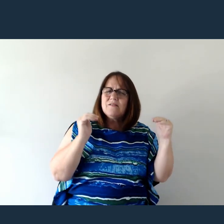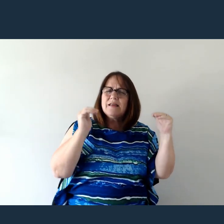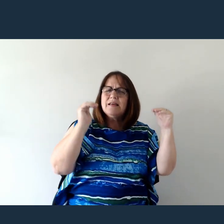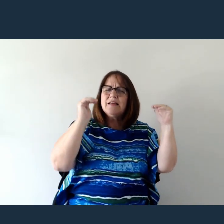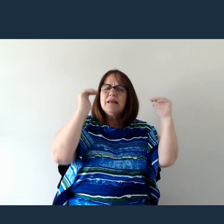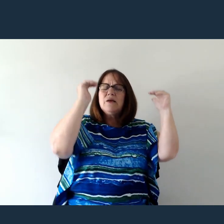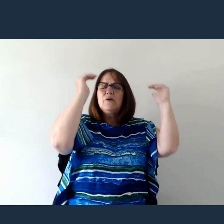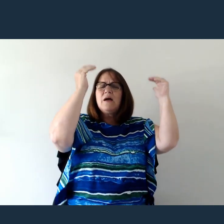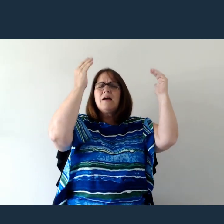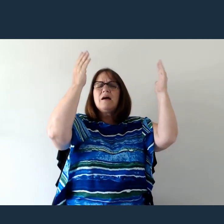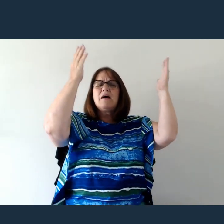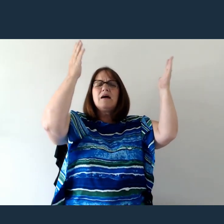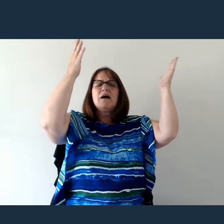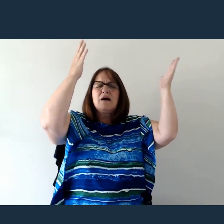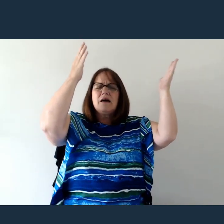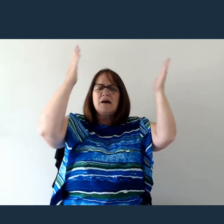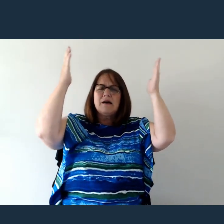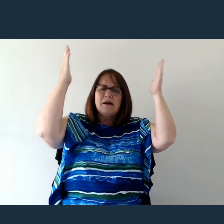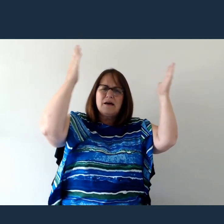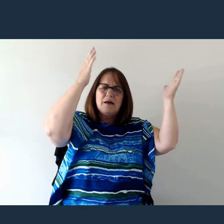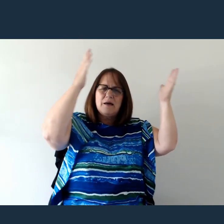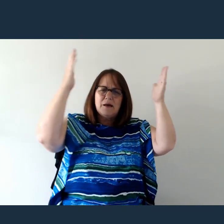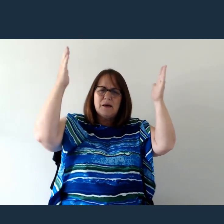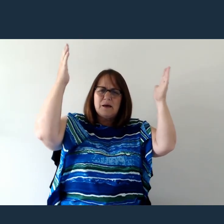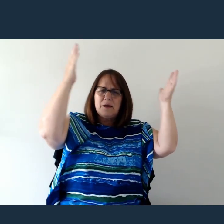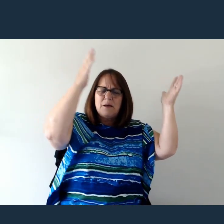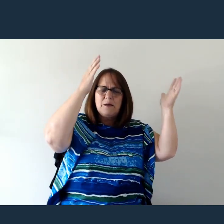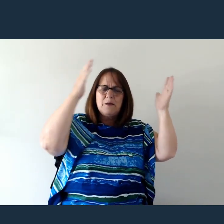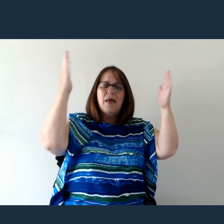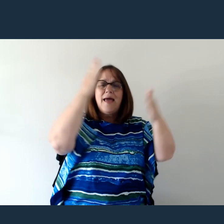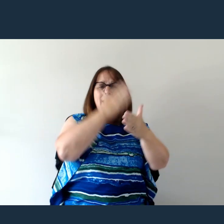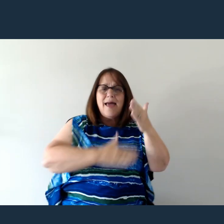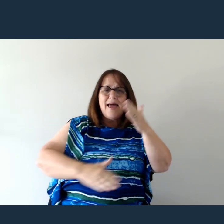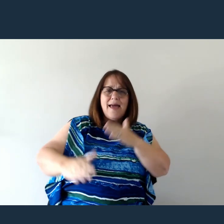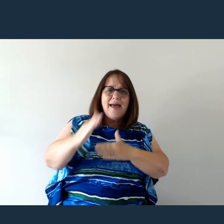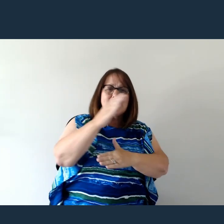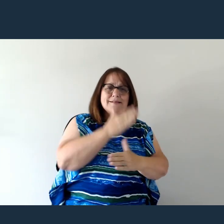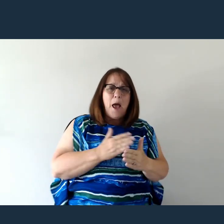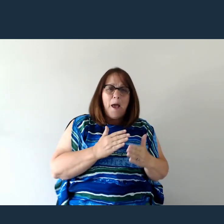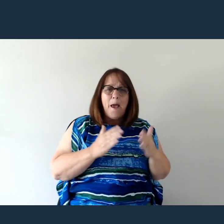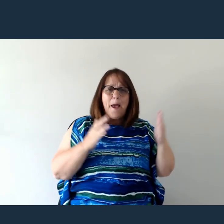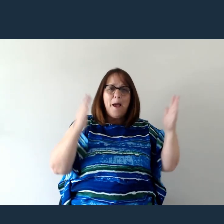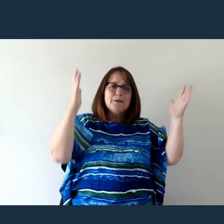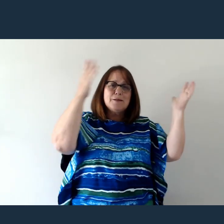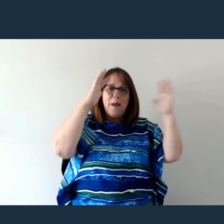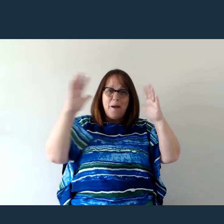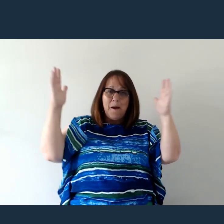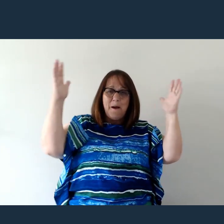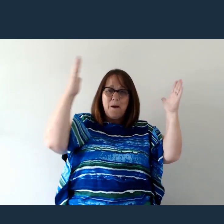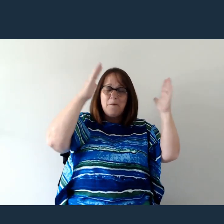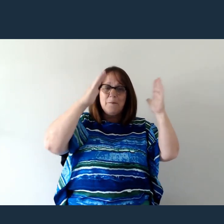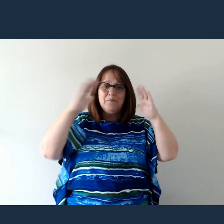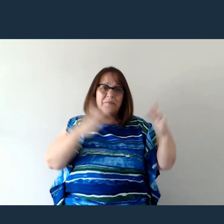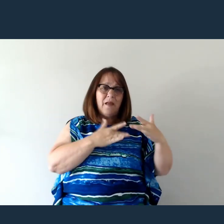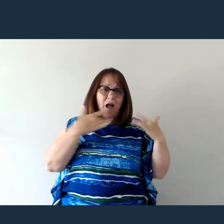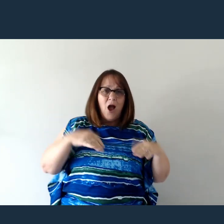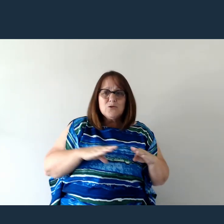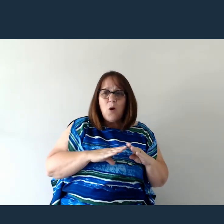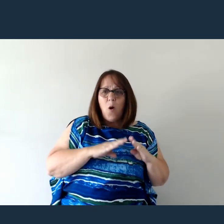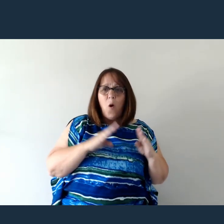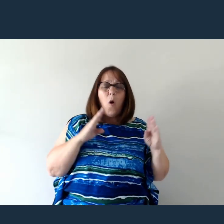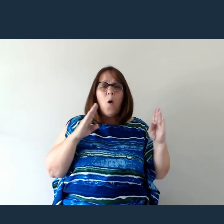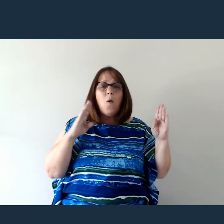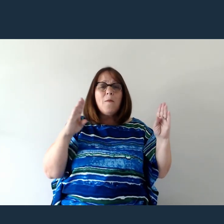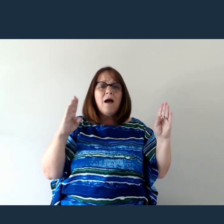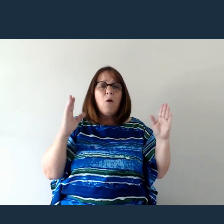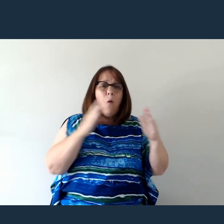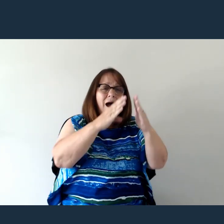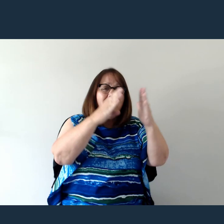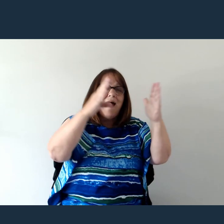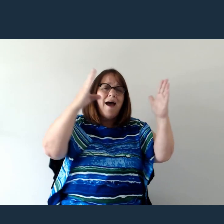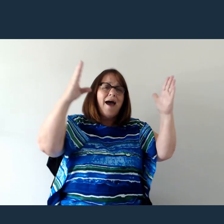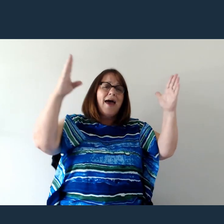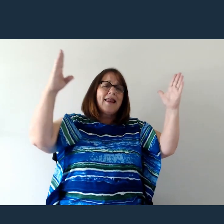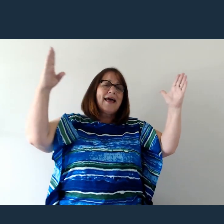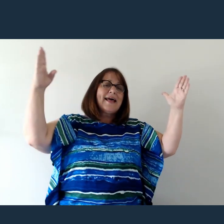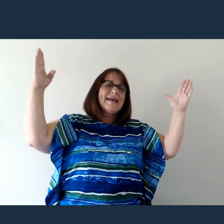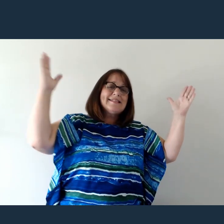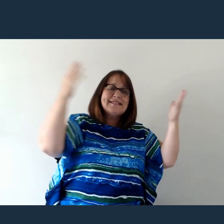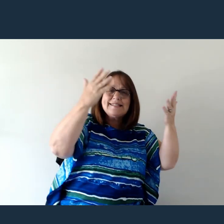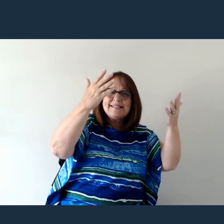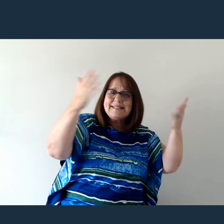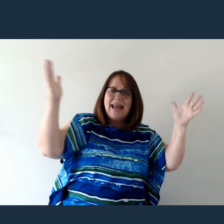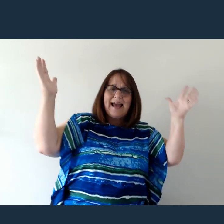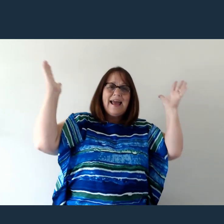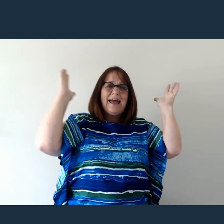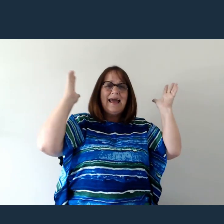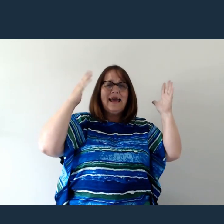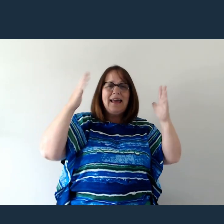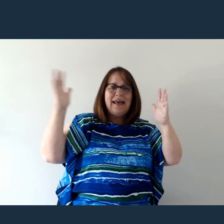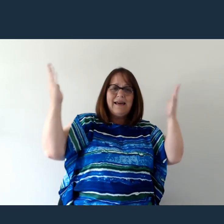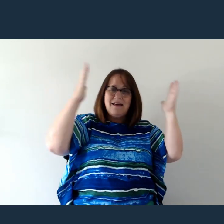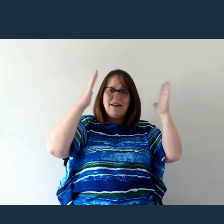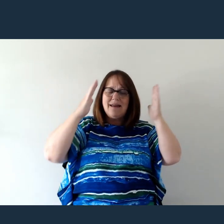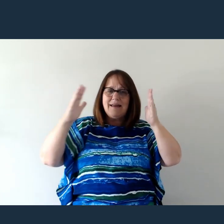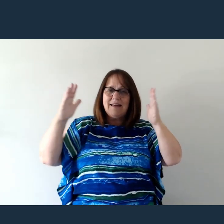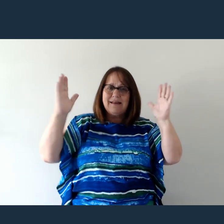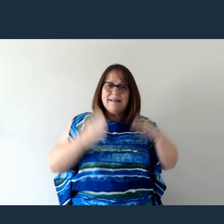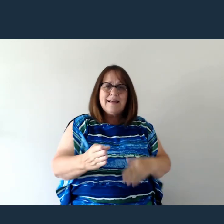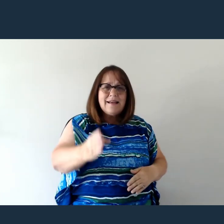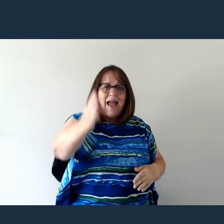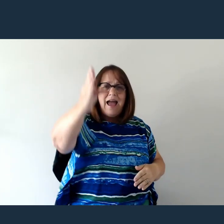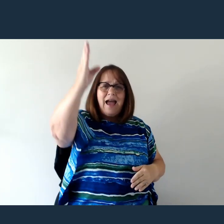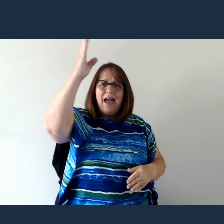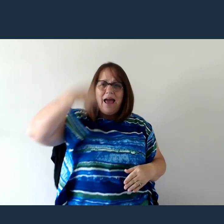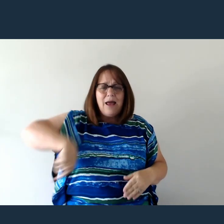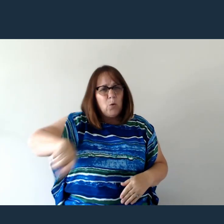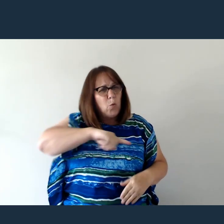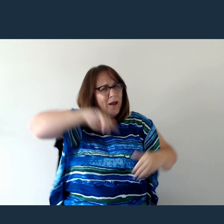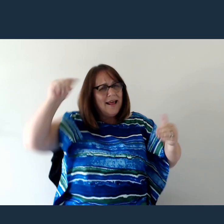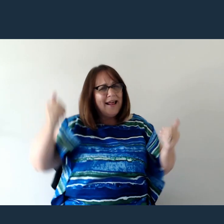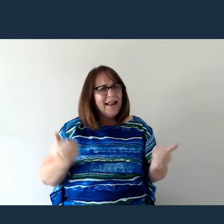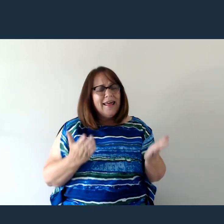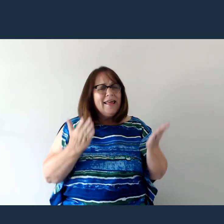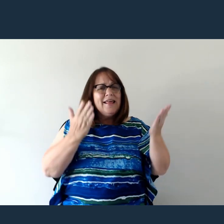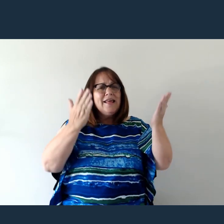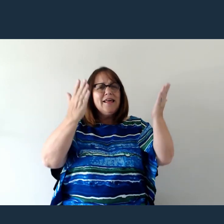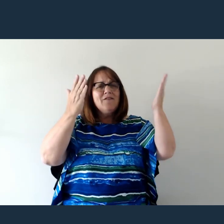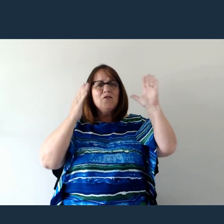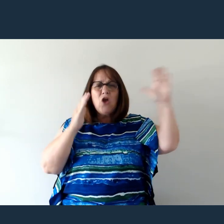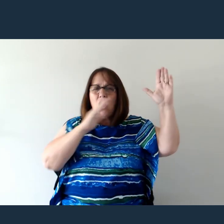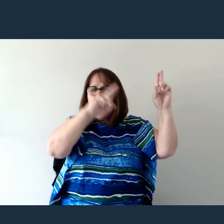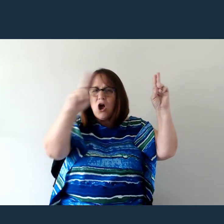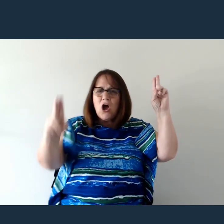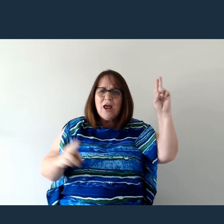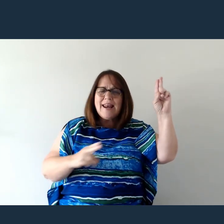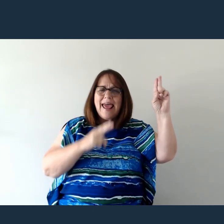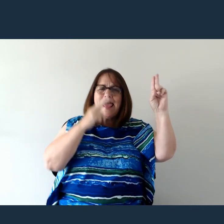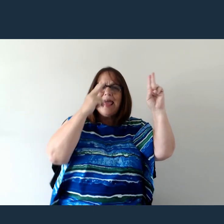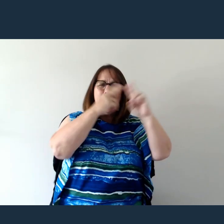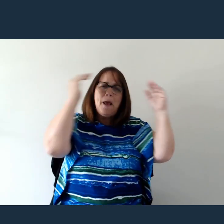Hands up, hearts open, wide as we cry God, we lift Your name high